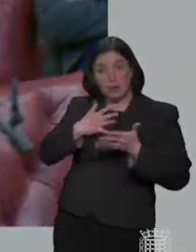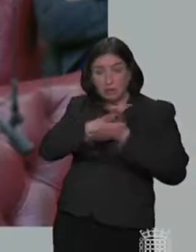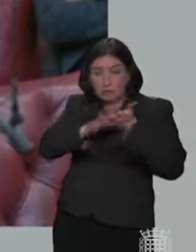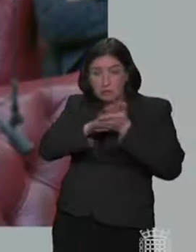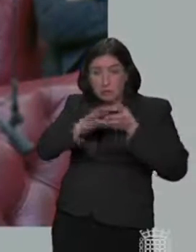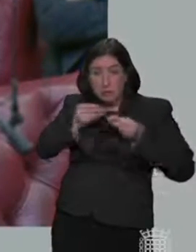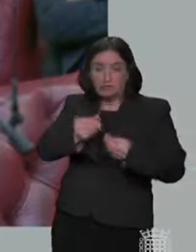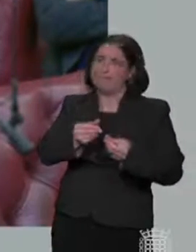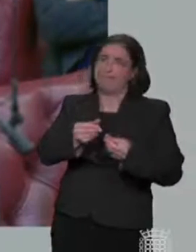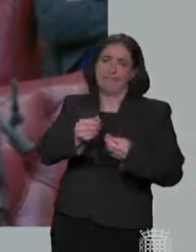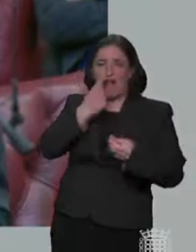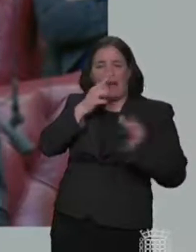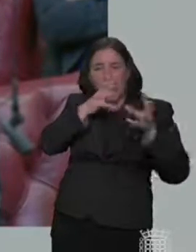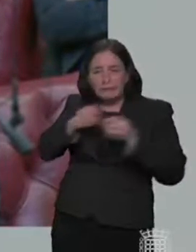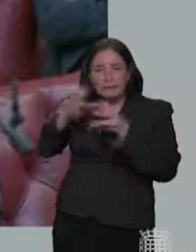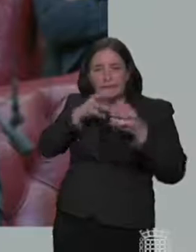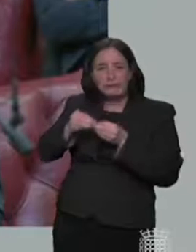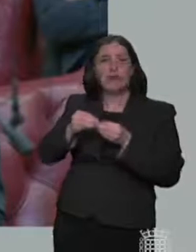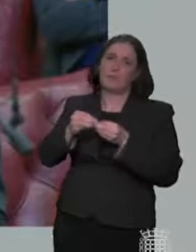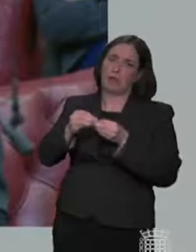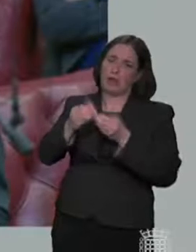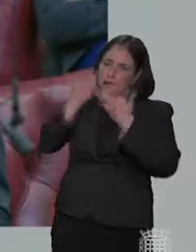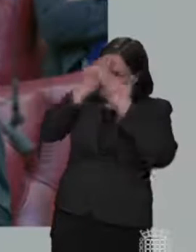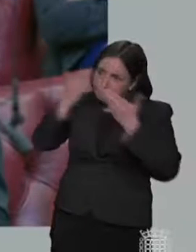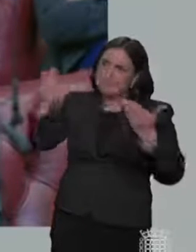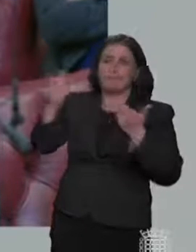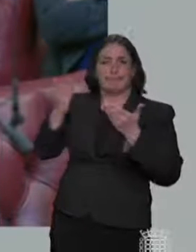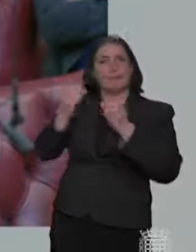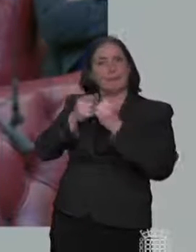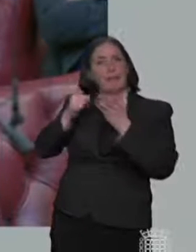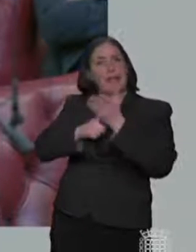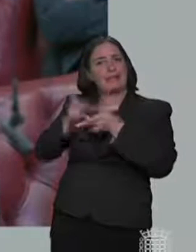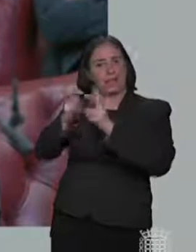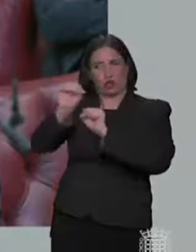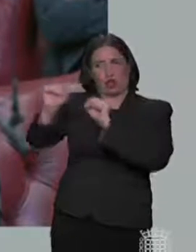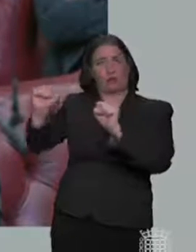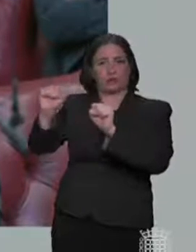the skill of bsl interpreters and have campaigned to increase their number and status i hope this